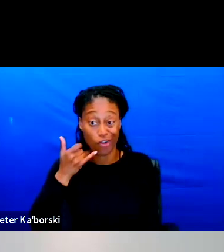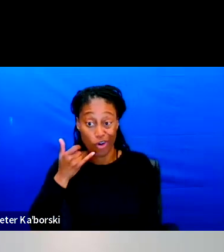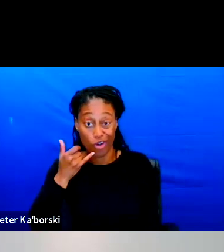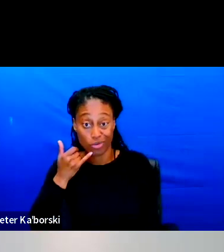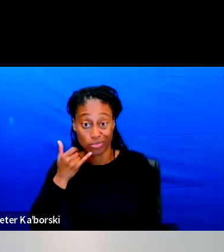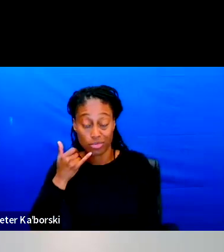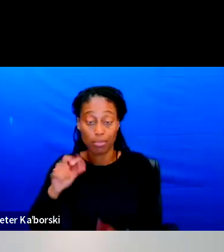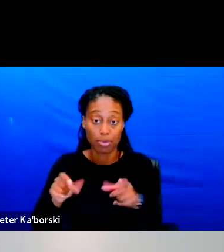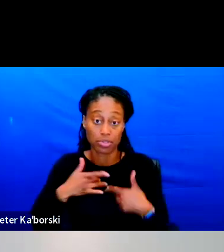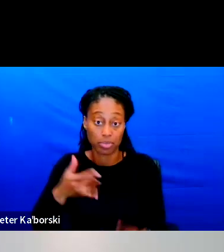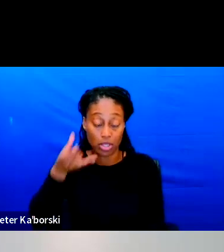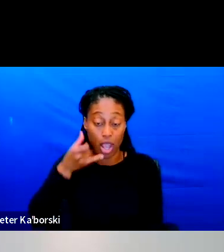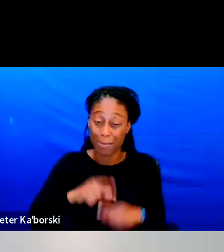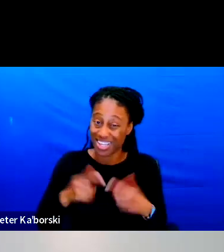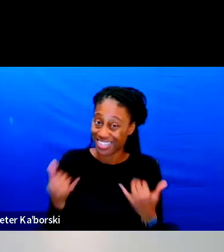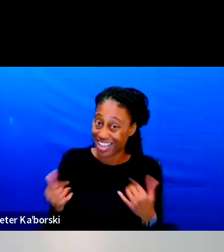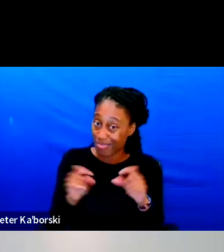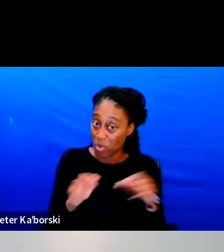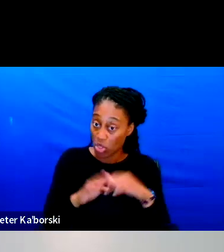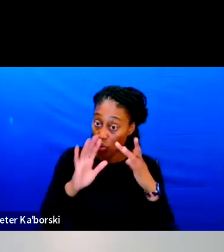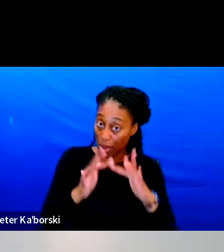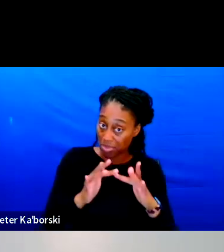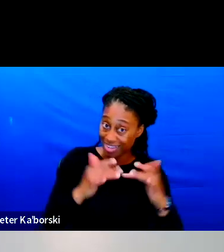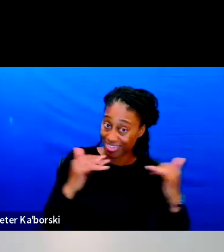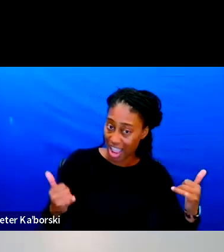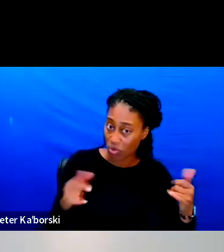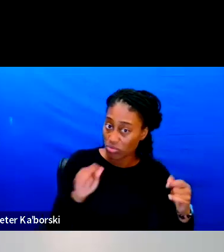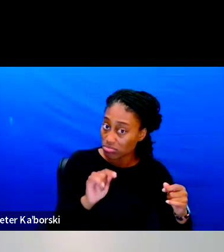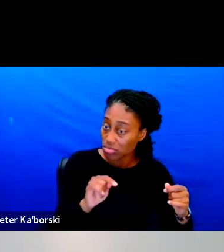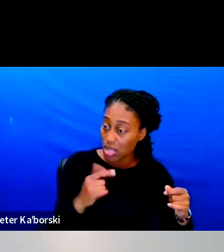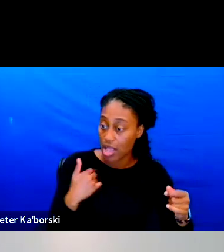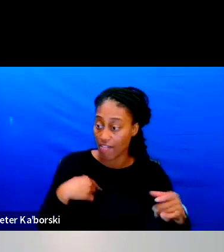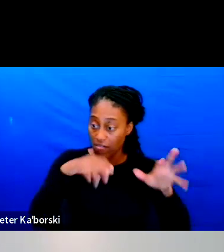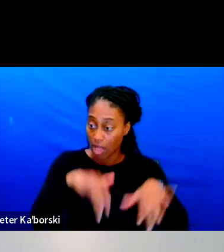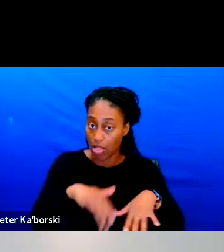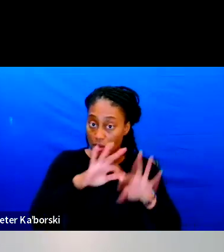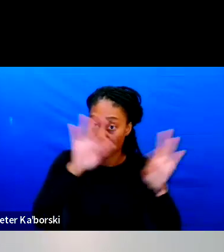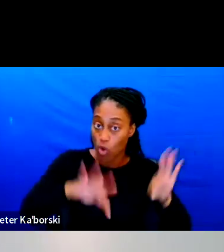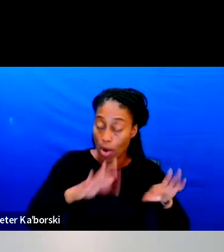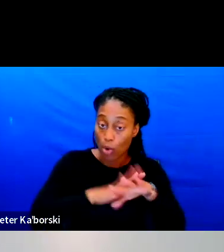Kyle Kleist: do people have on their website Kyle Kleist: like fillable form? I mean, you could just put in